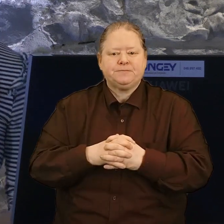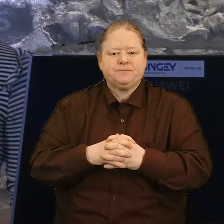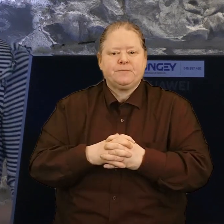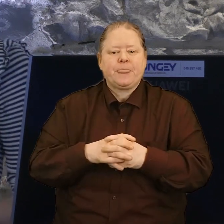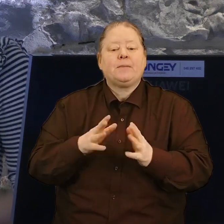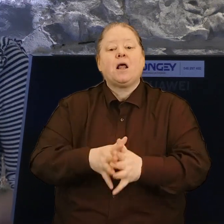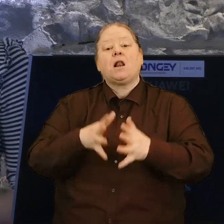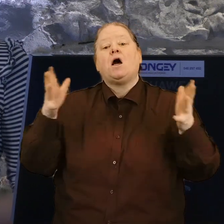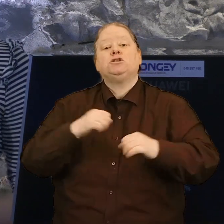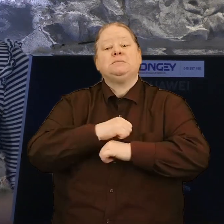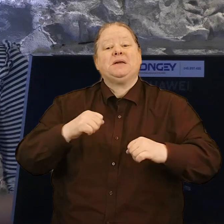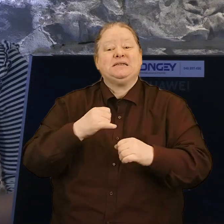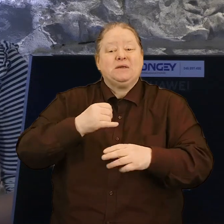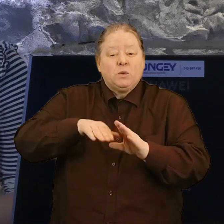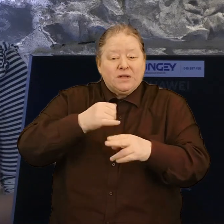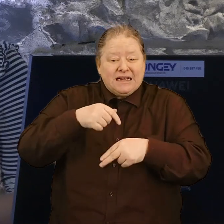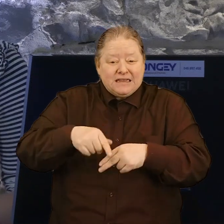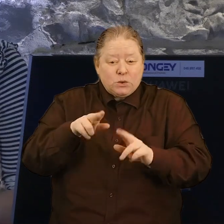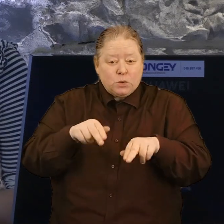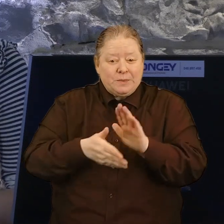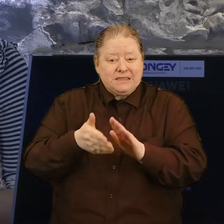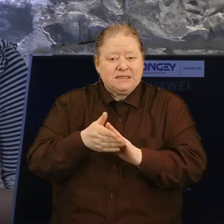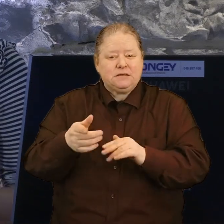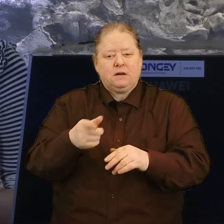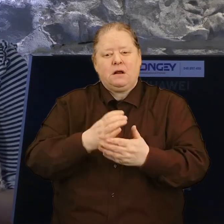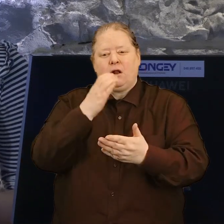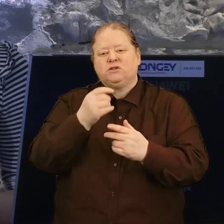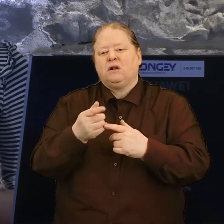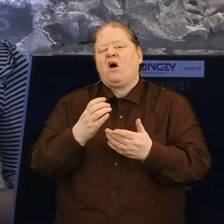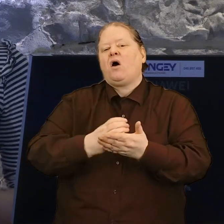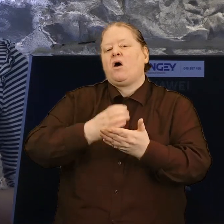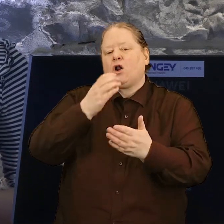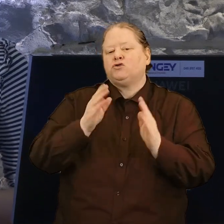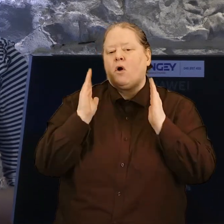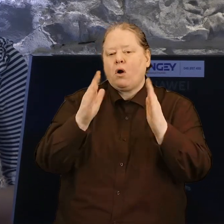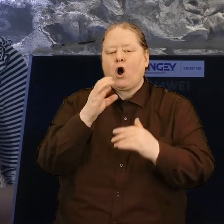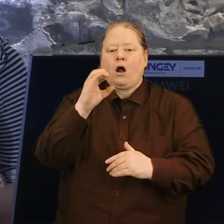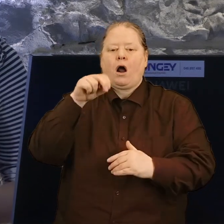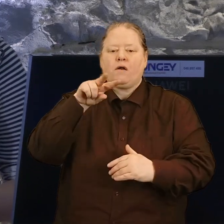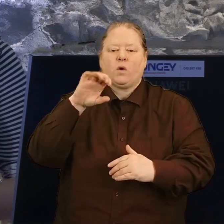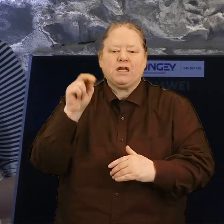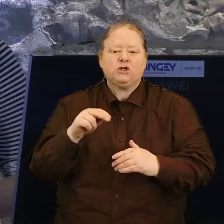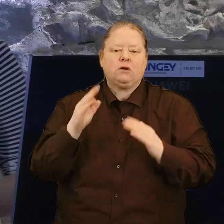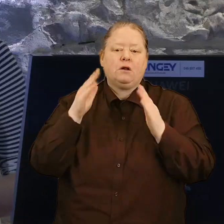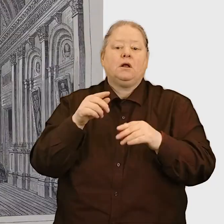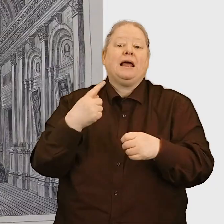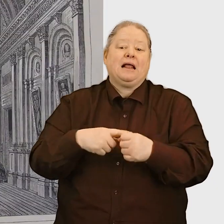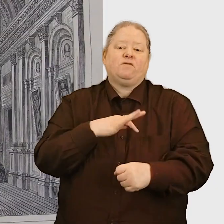The largest space within this new building was described by the College either as a College Hall or Convocation Hall. And this is again from the Dublin Builder.